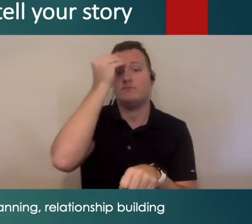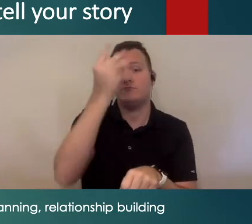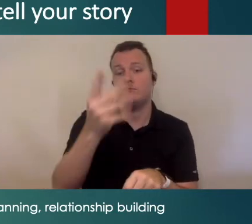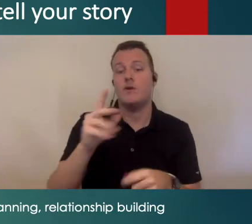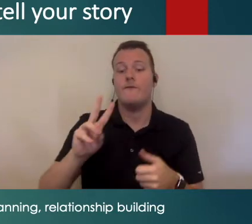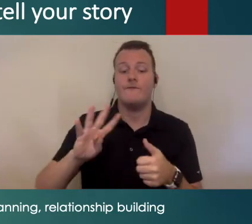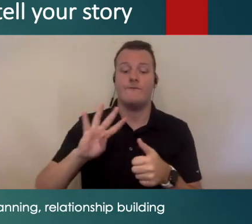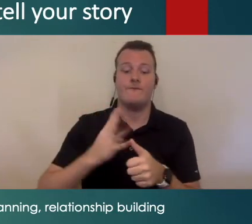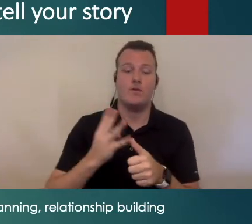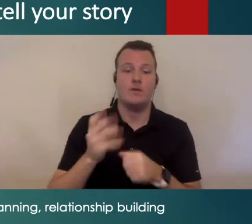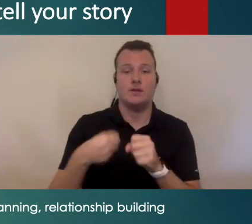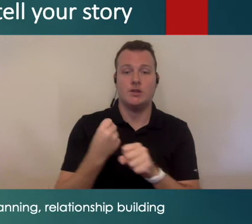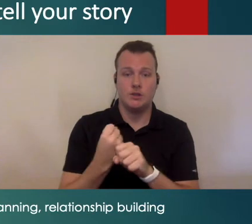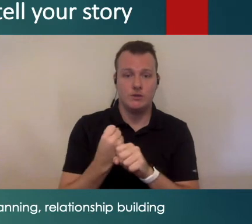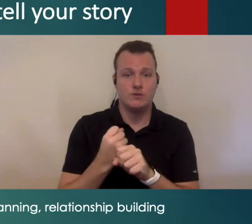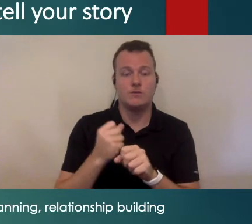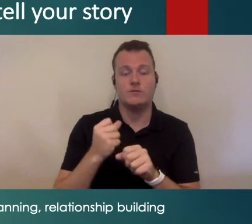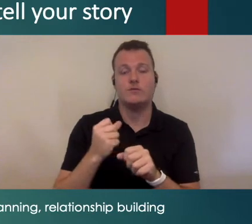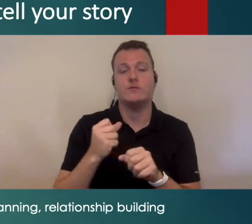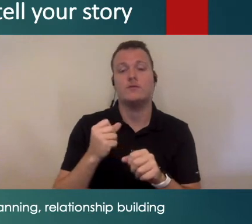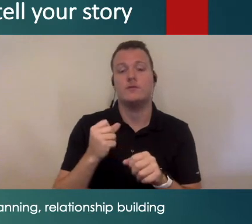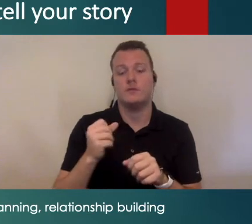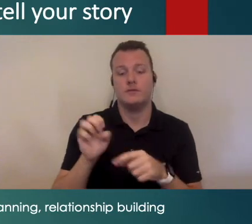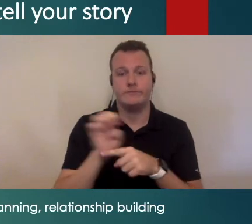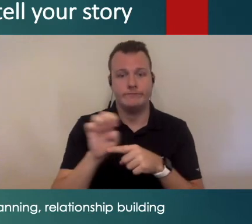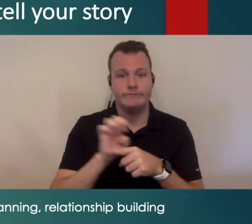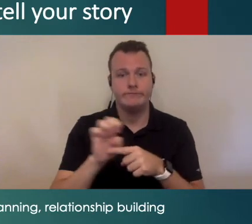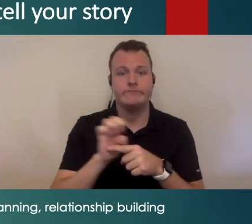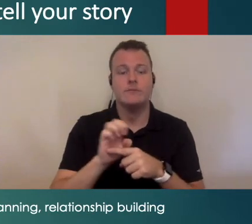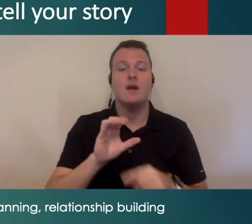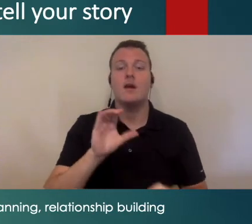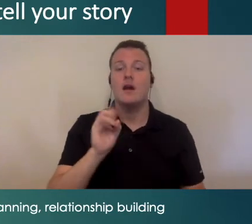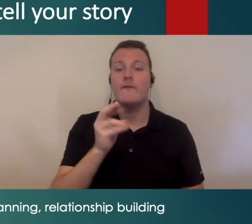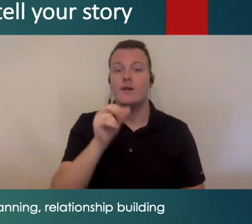looking for fourth year applicants in Arizona, and the cover letter would come